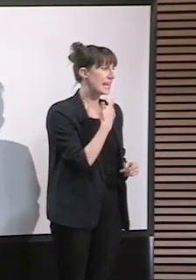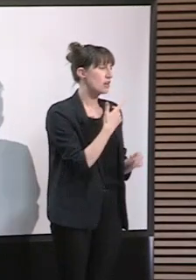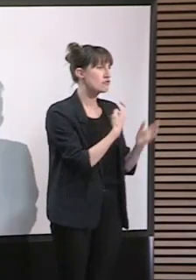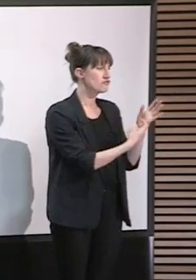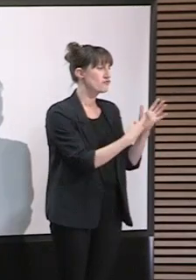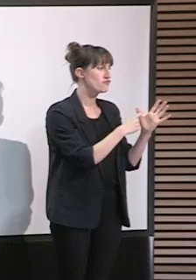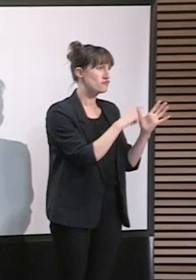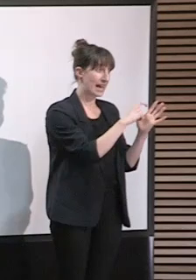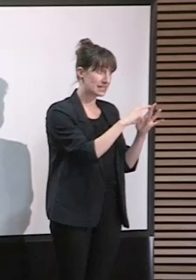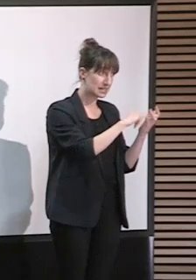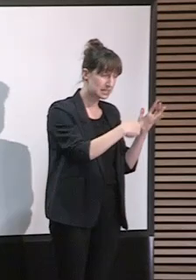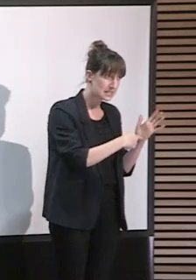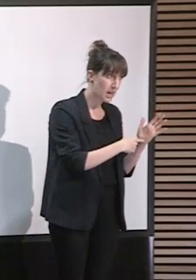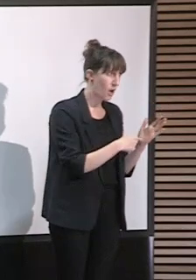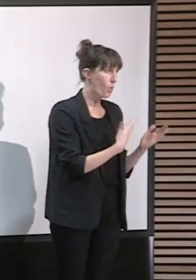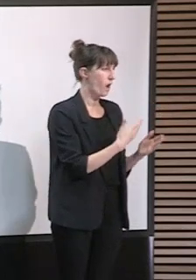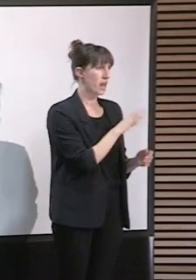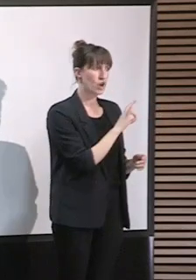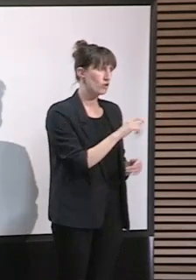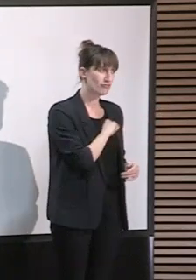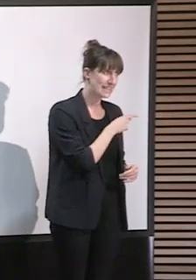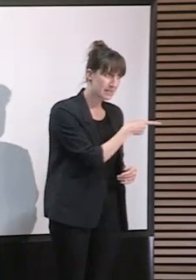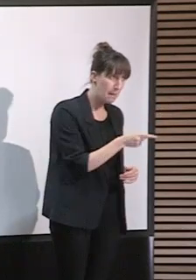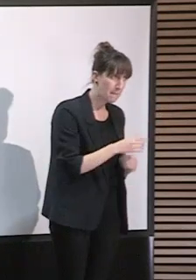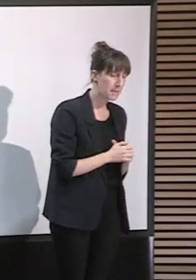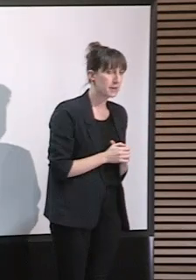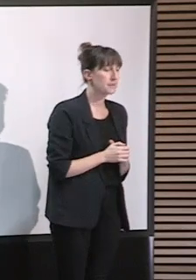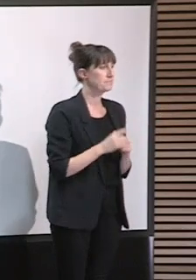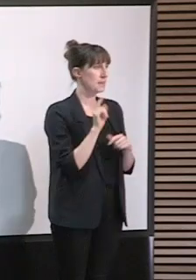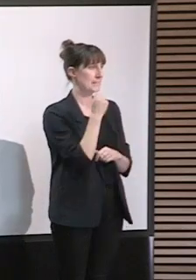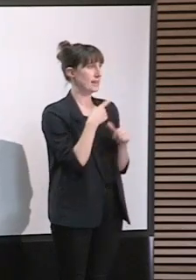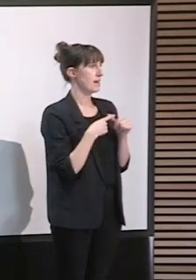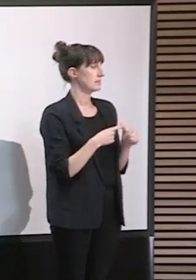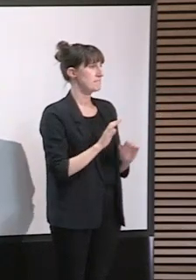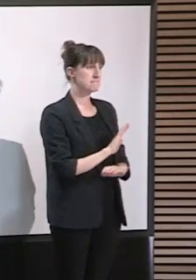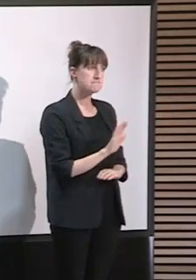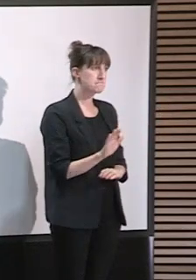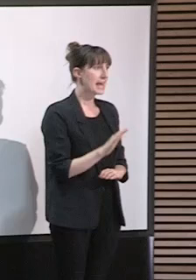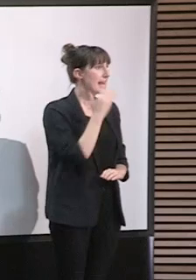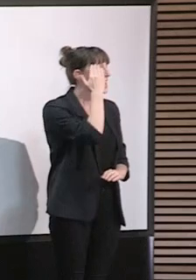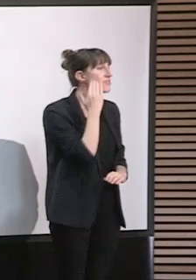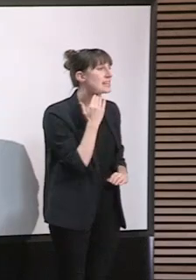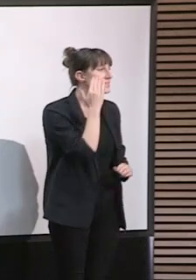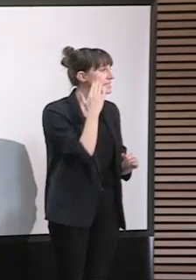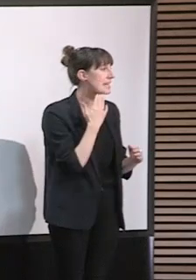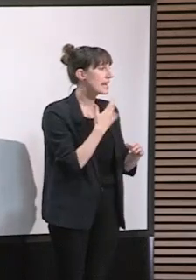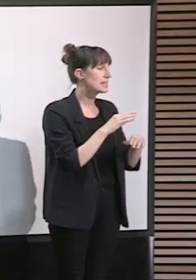isolate themselves? Why have we made this change? Can I make a comment on